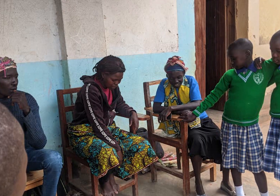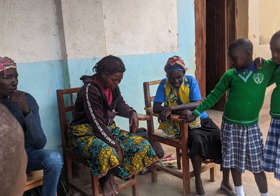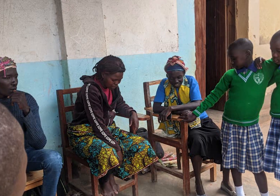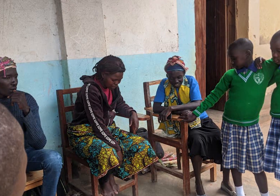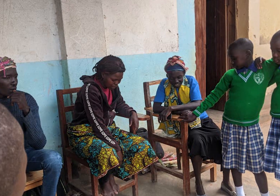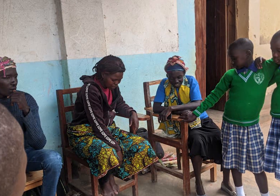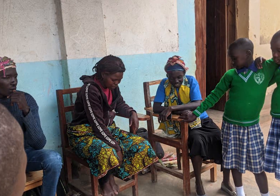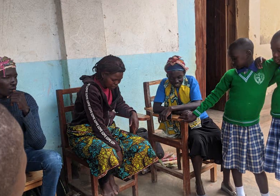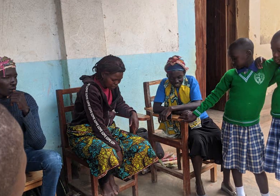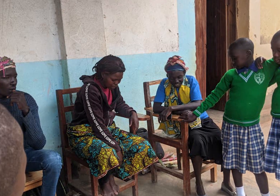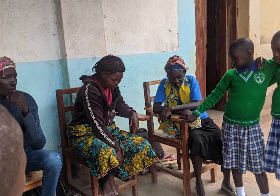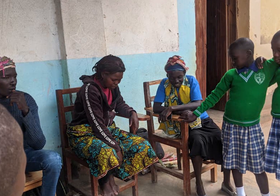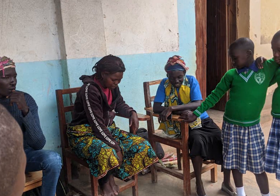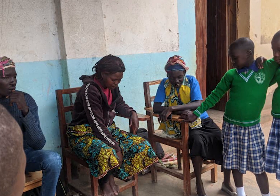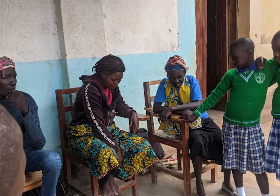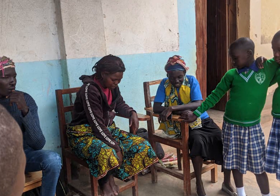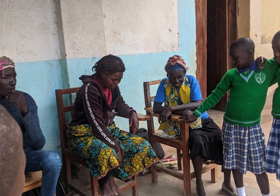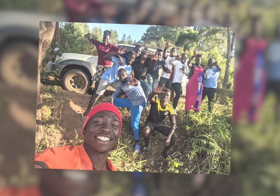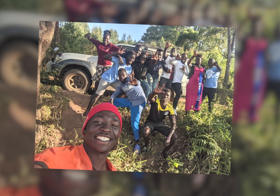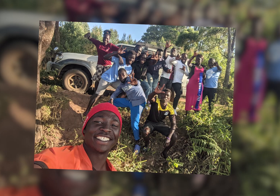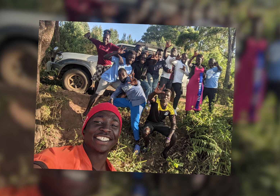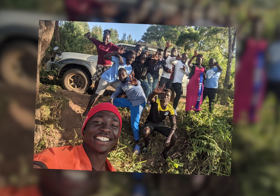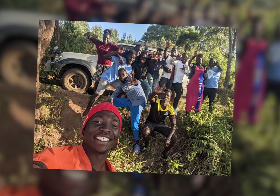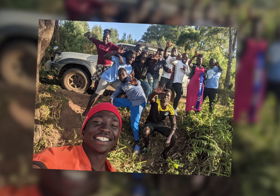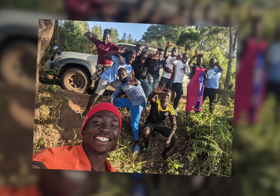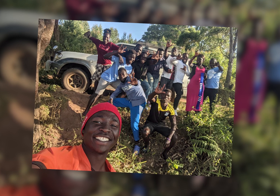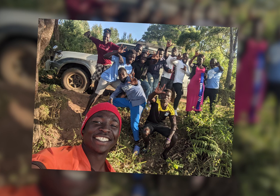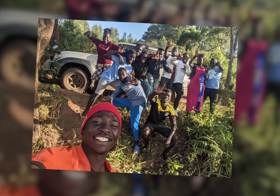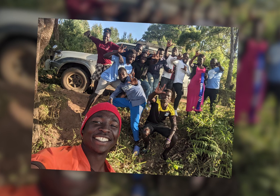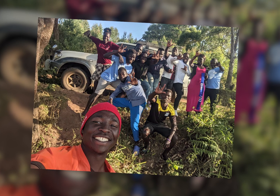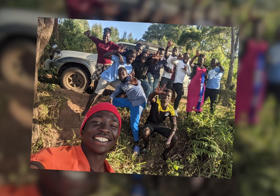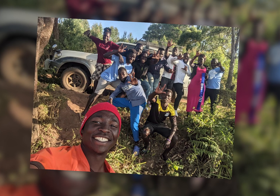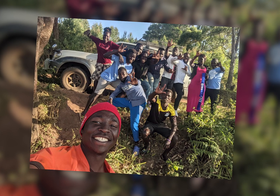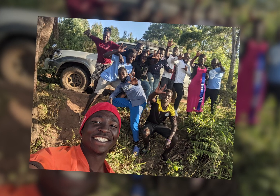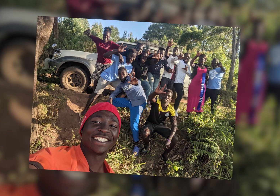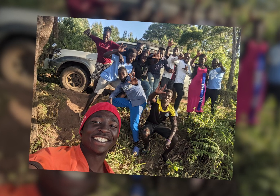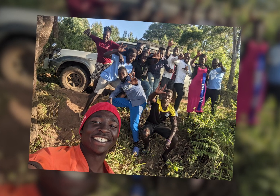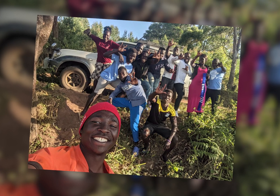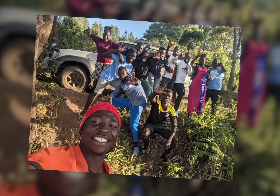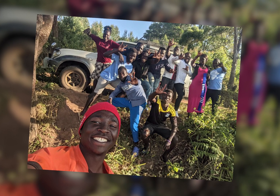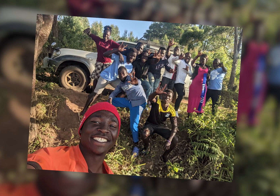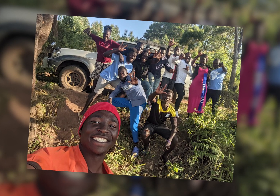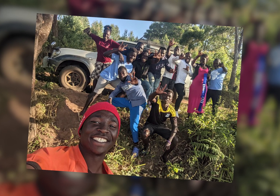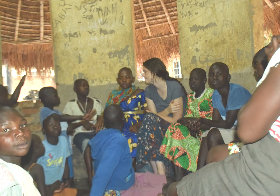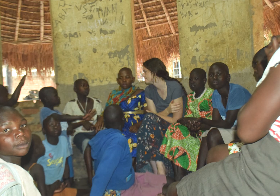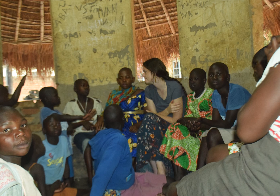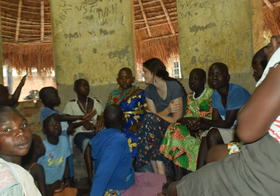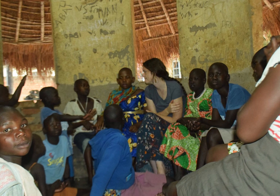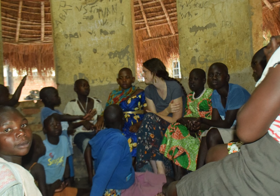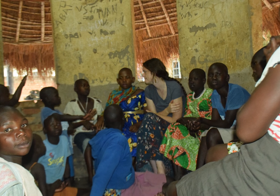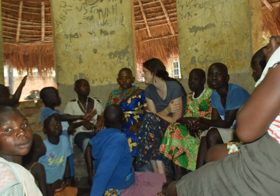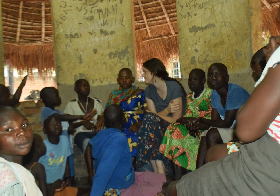The compound, their classrooms, that's their responsibility to do. Again, it's a boarding school. We're all a family.